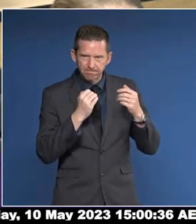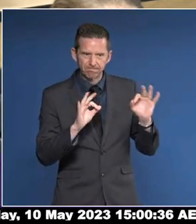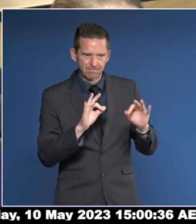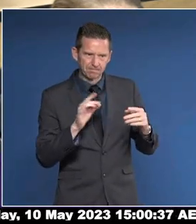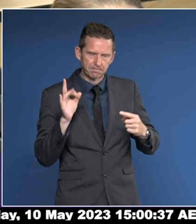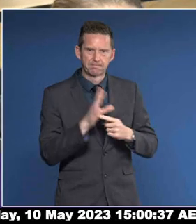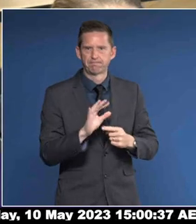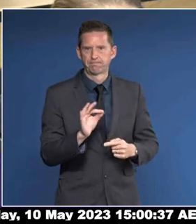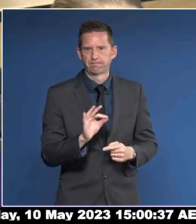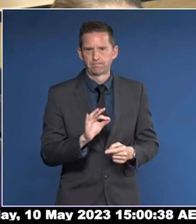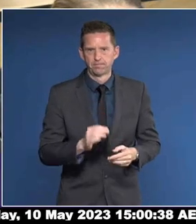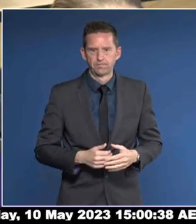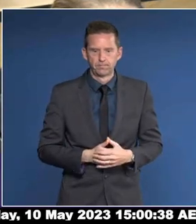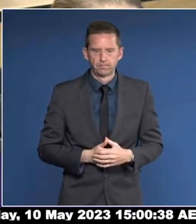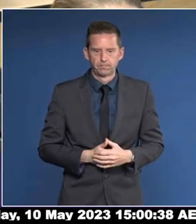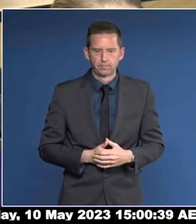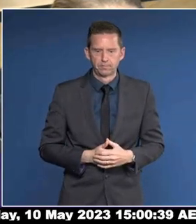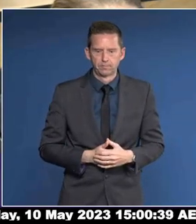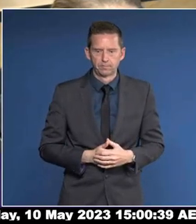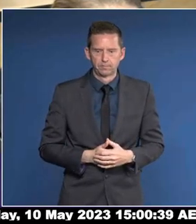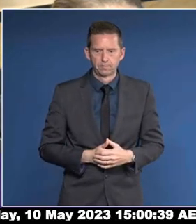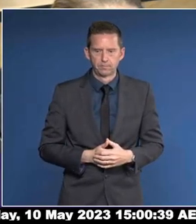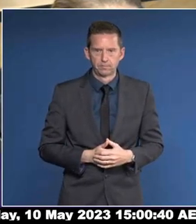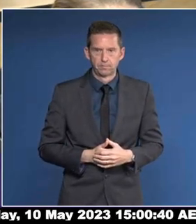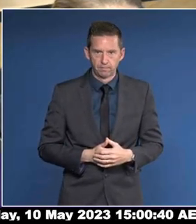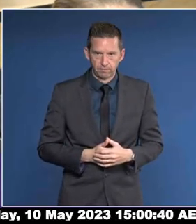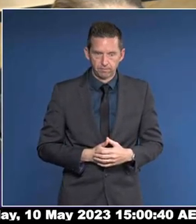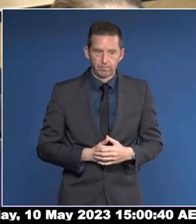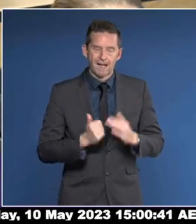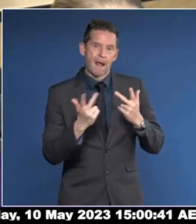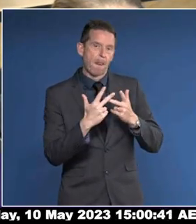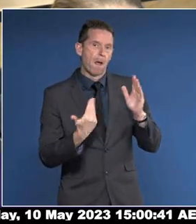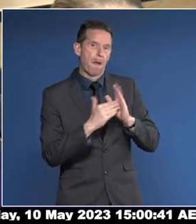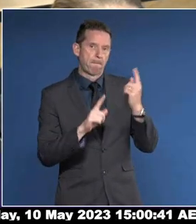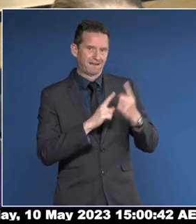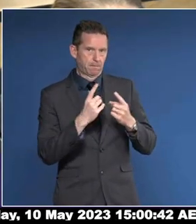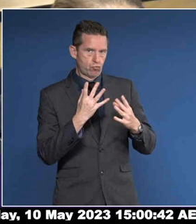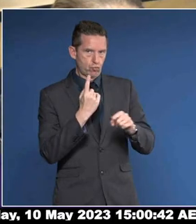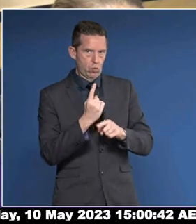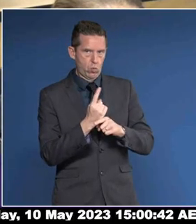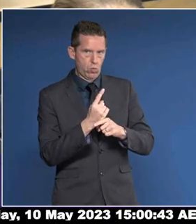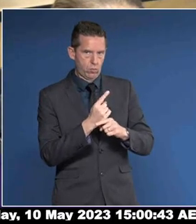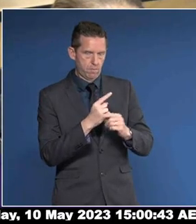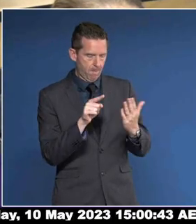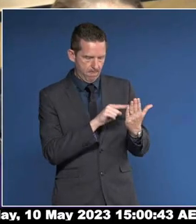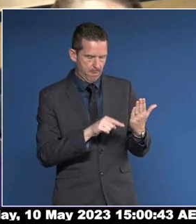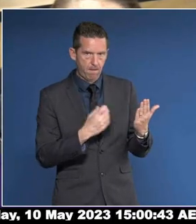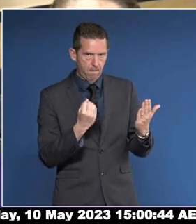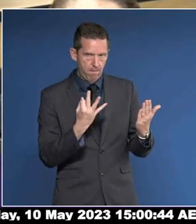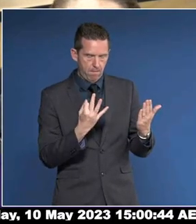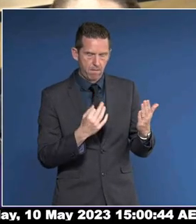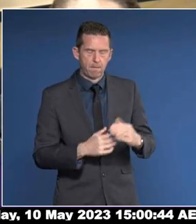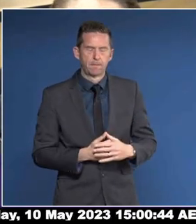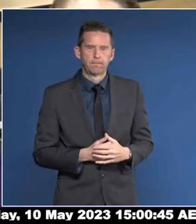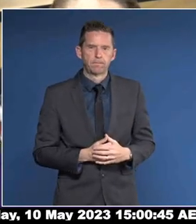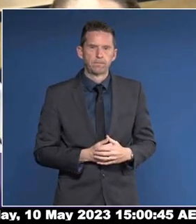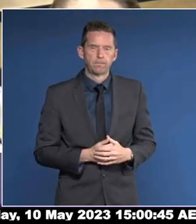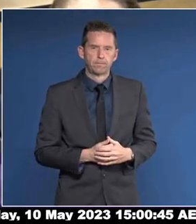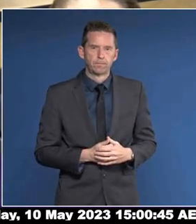Now, the meeting, though that is not referred in that, is the meeting of - I'll just get